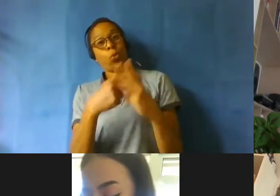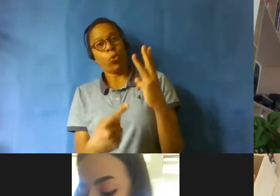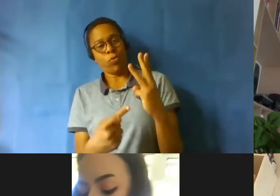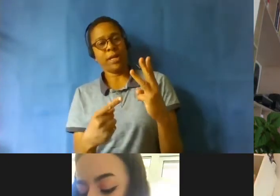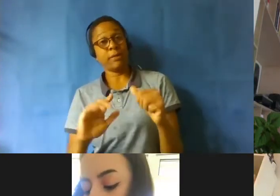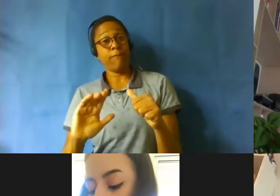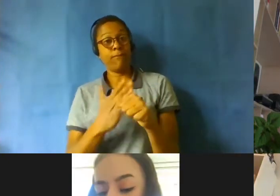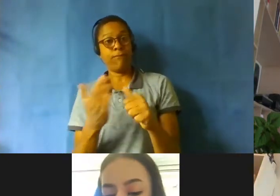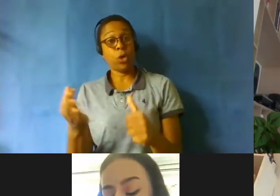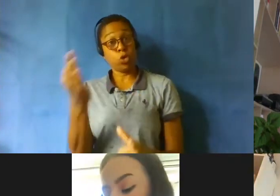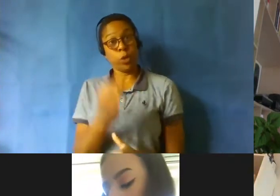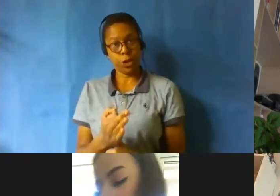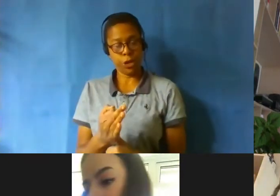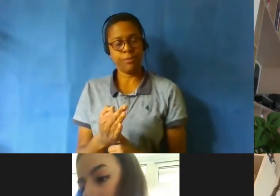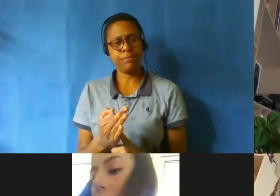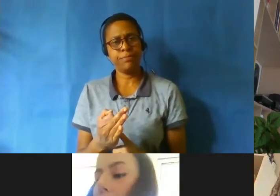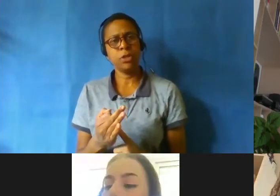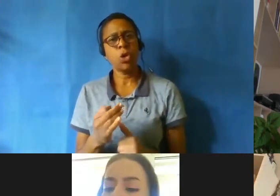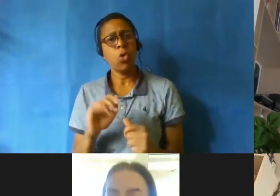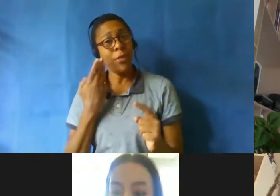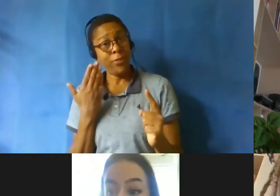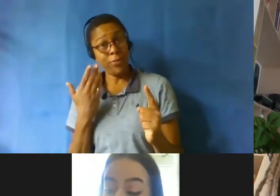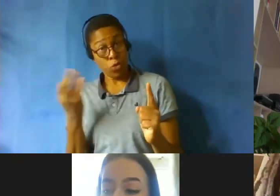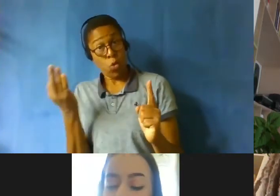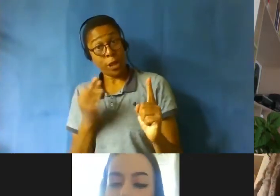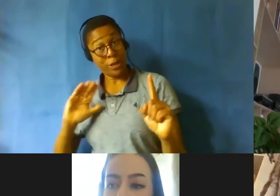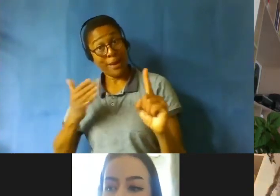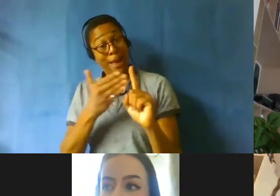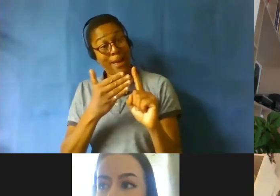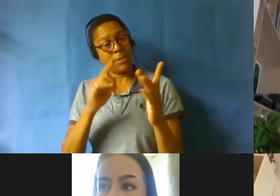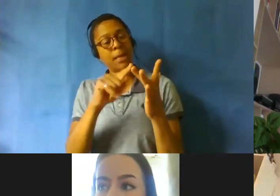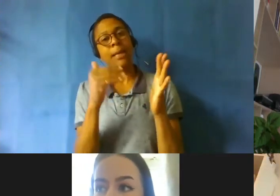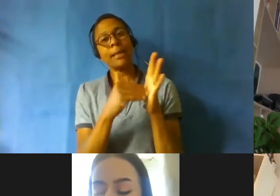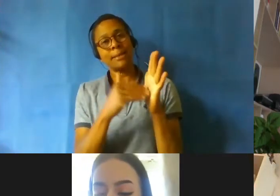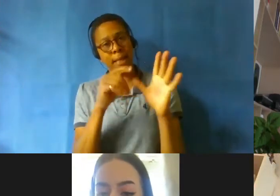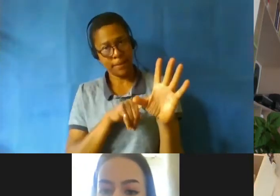so question for Izzy given that amanda baggs was operating in a u.s. settler